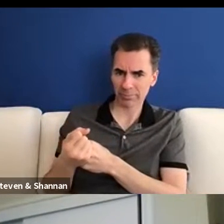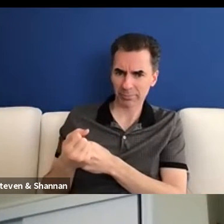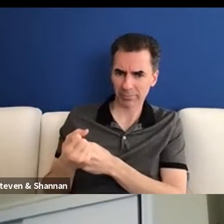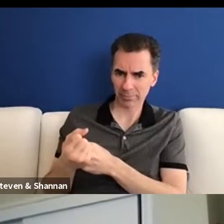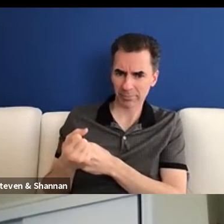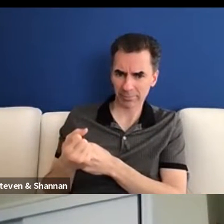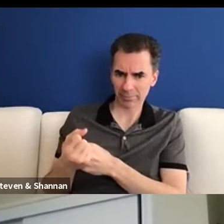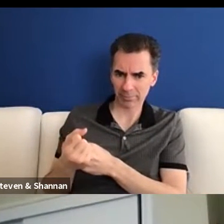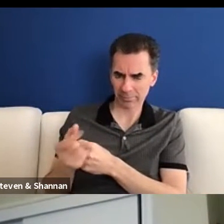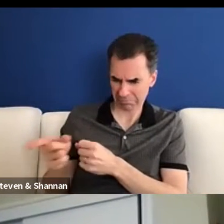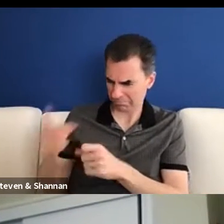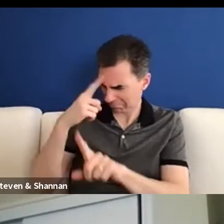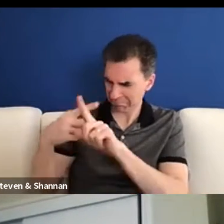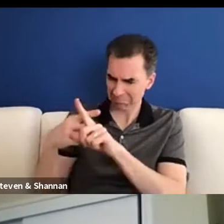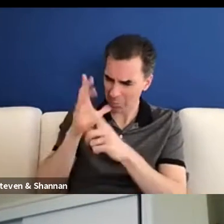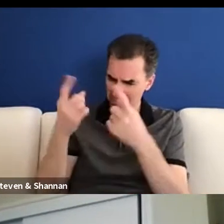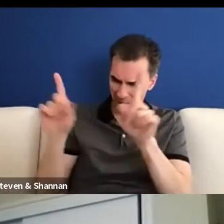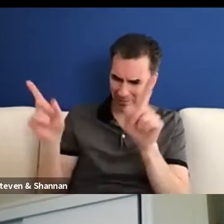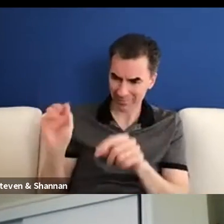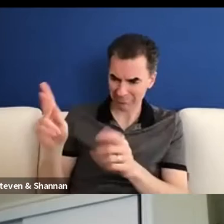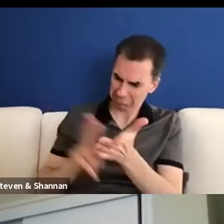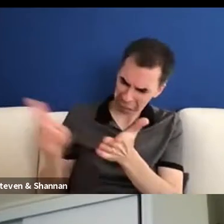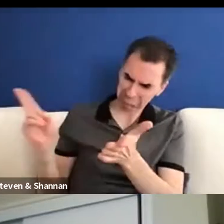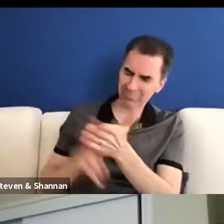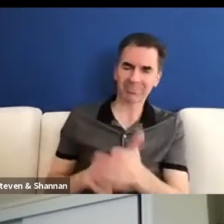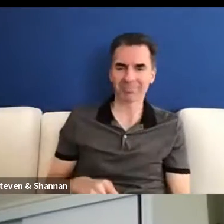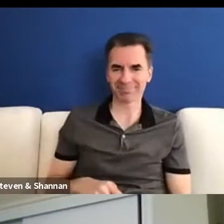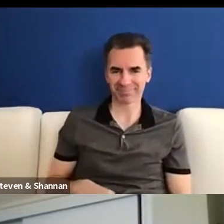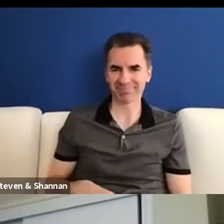have faith at work. Never. Boy could do some other troubleshooting.